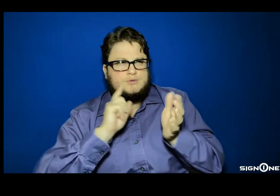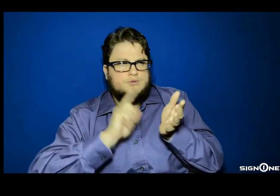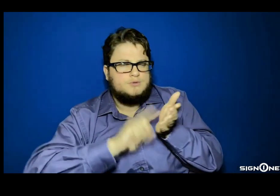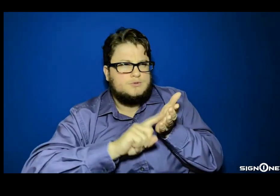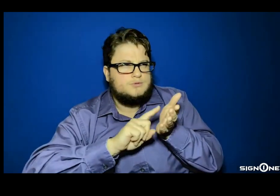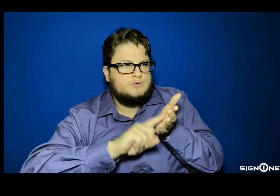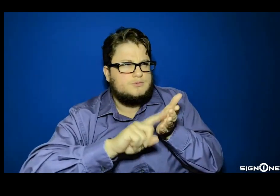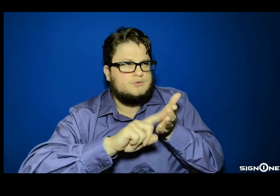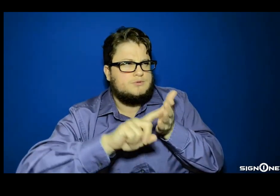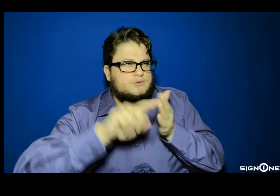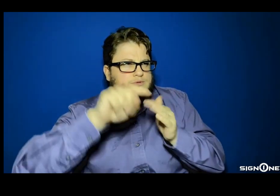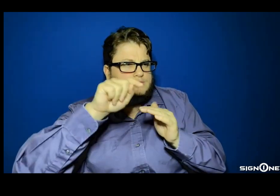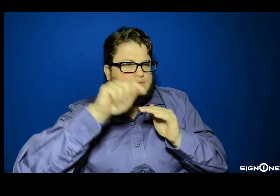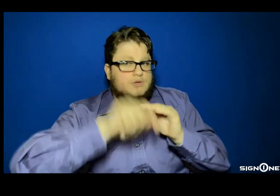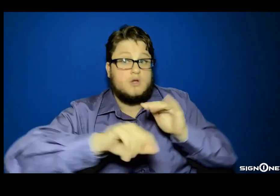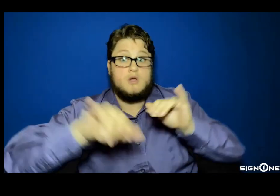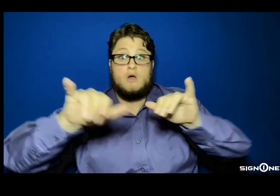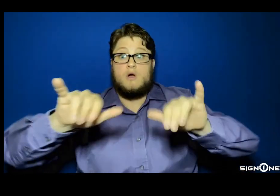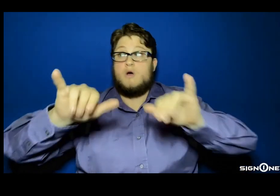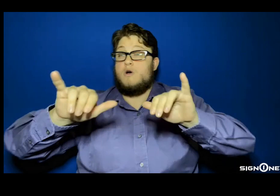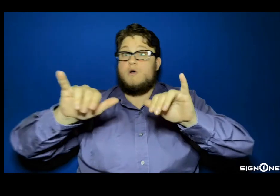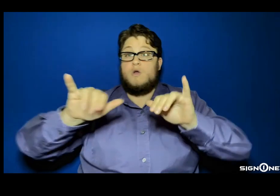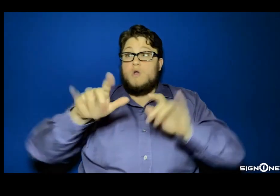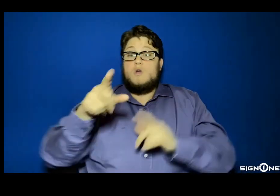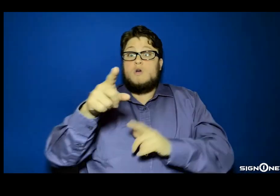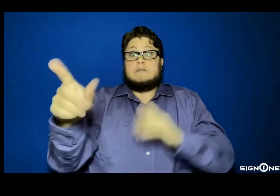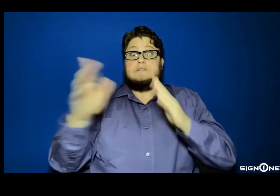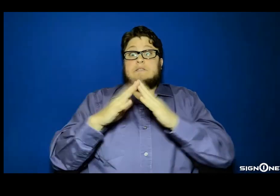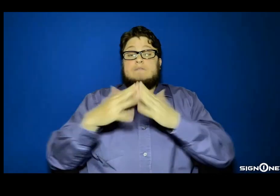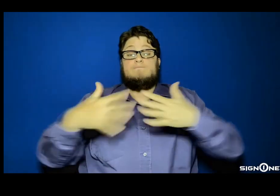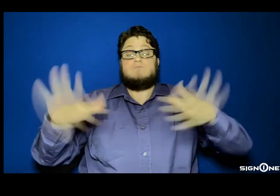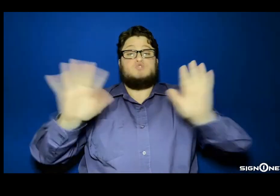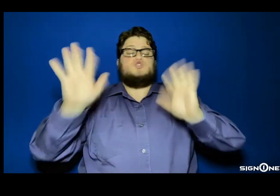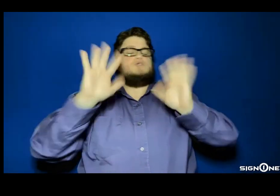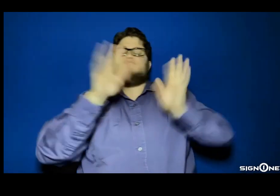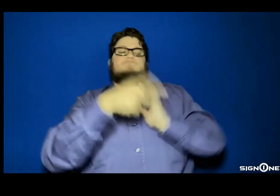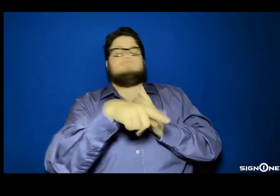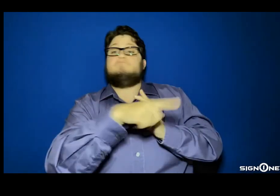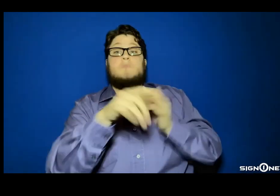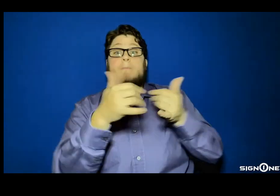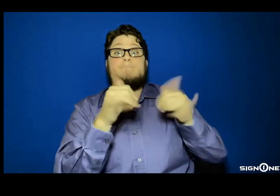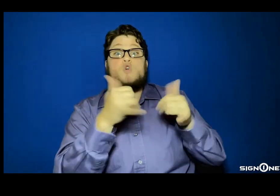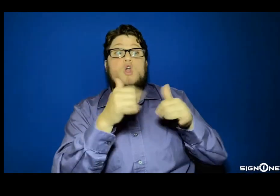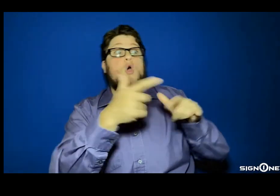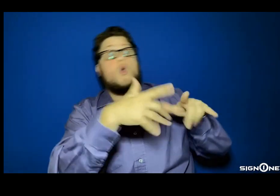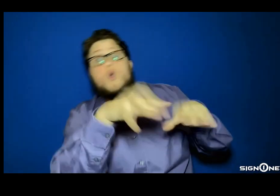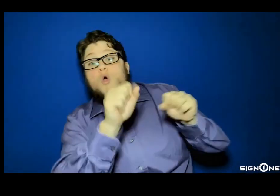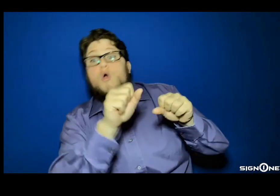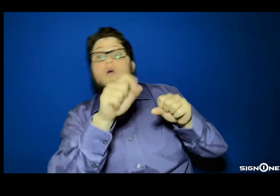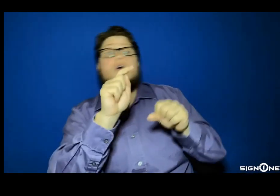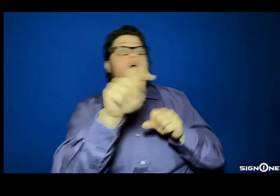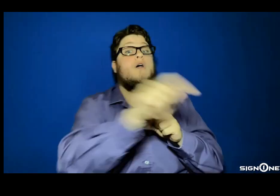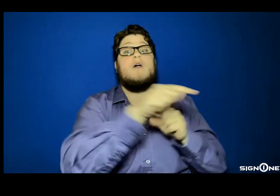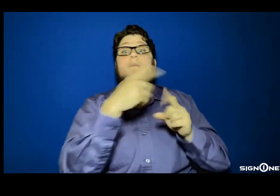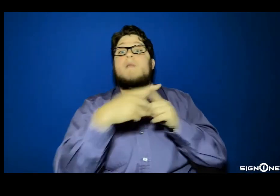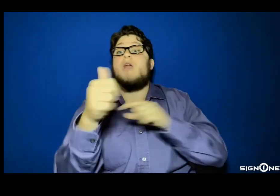But after more research they confirmed there have been several parties in the city and